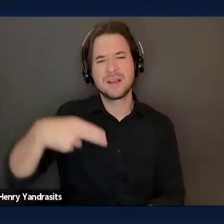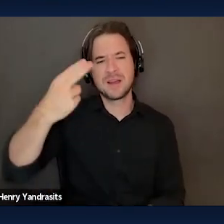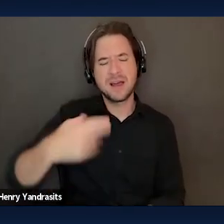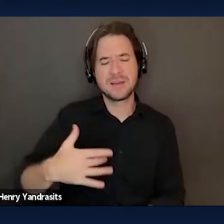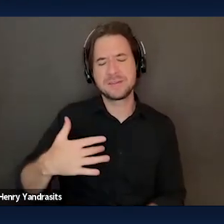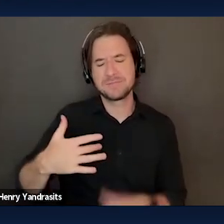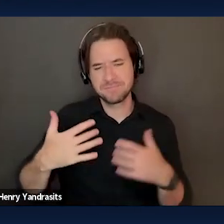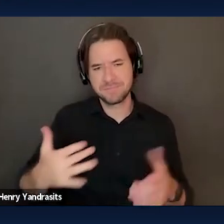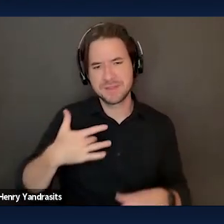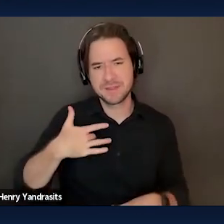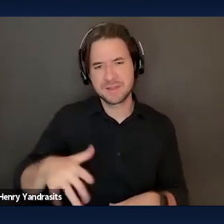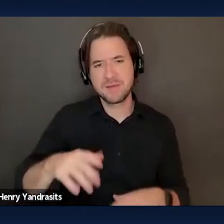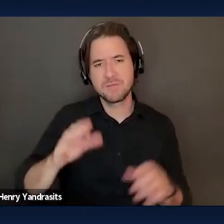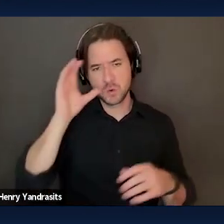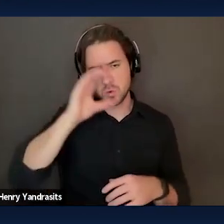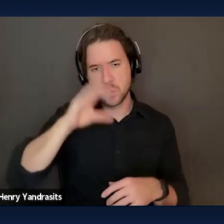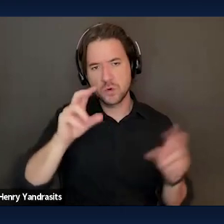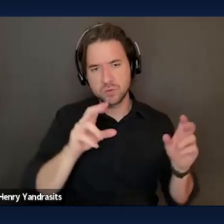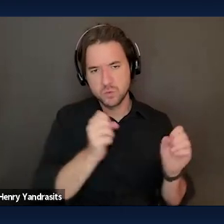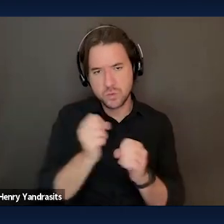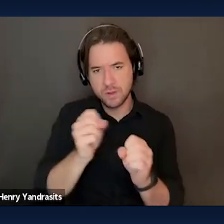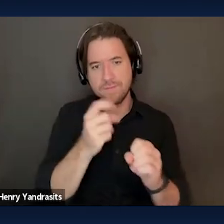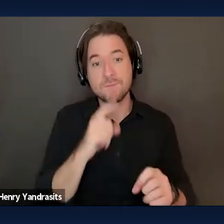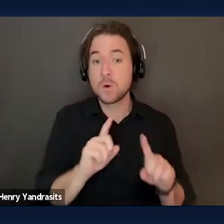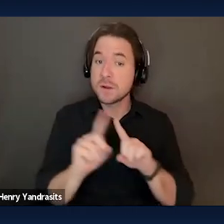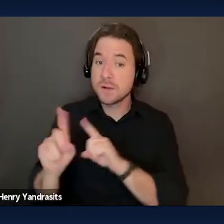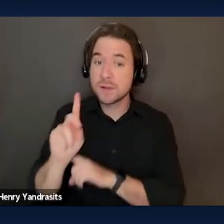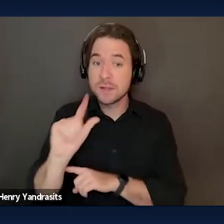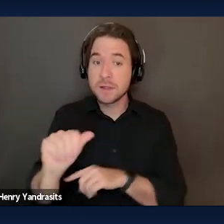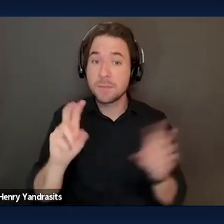for different disability topics. Um, this time we were looking at the.